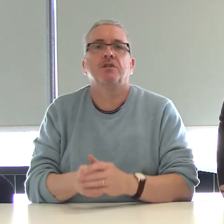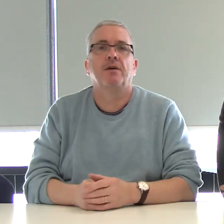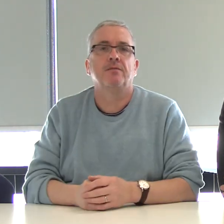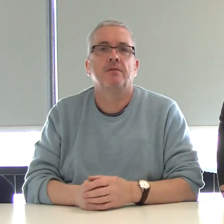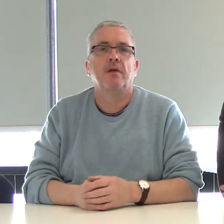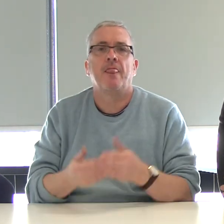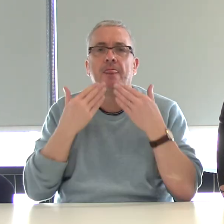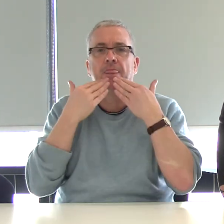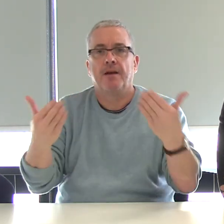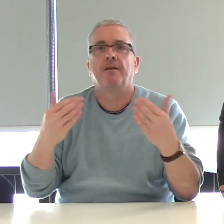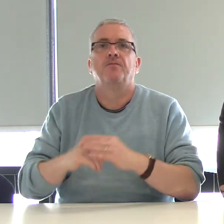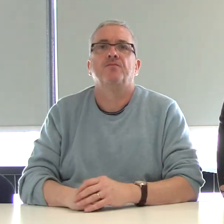Thank you